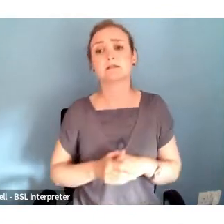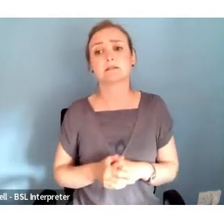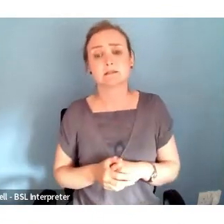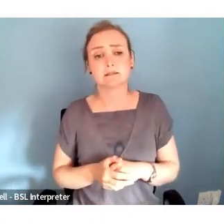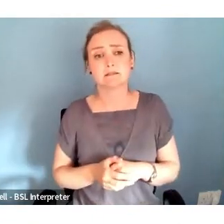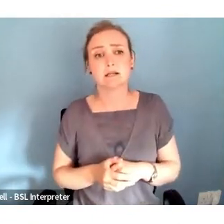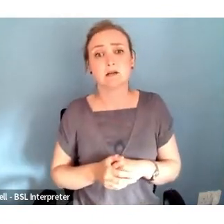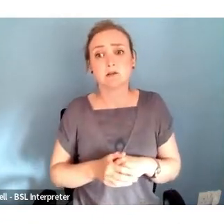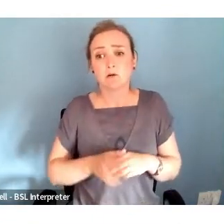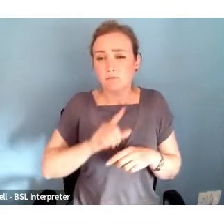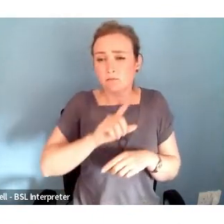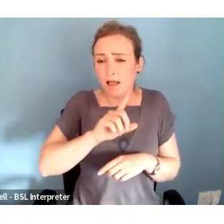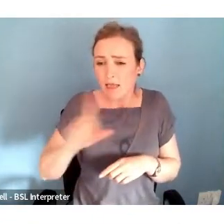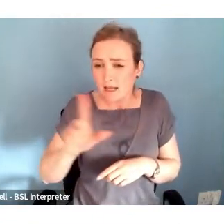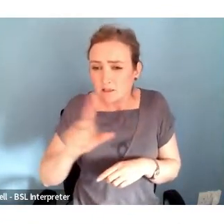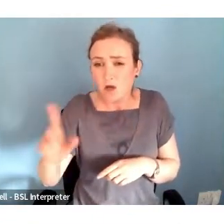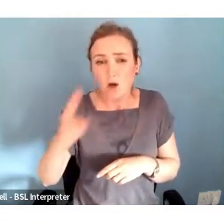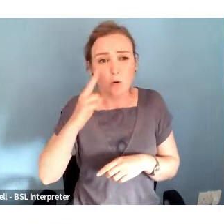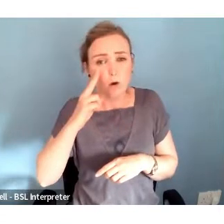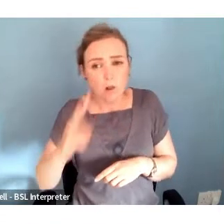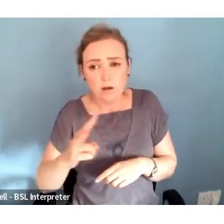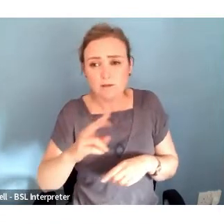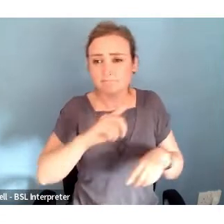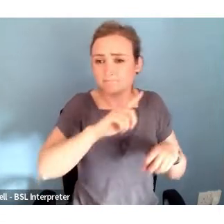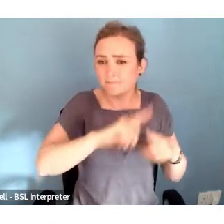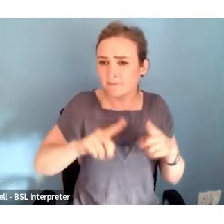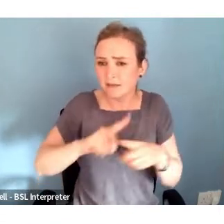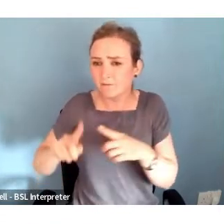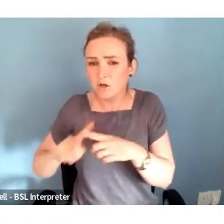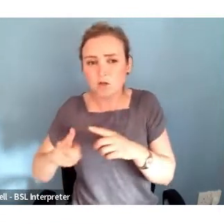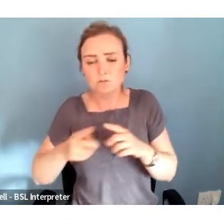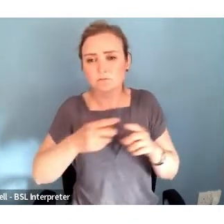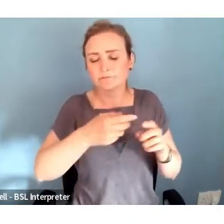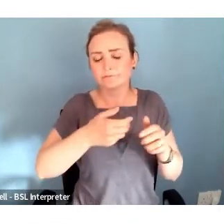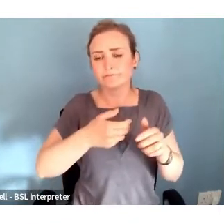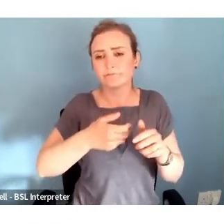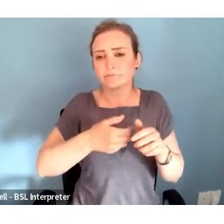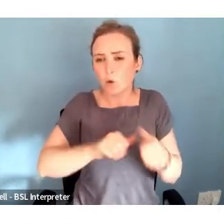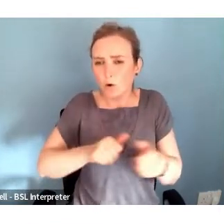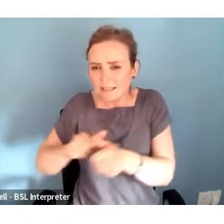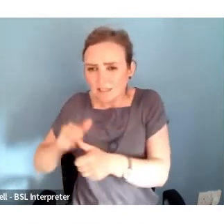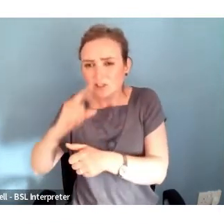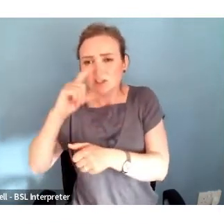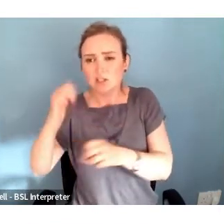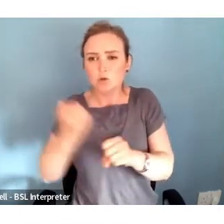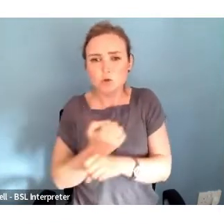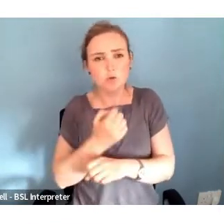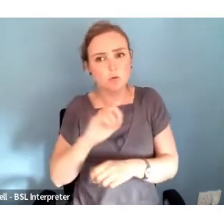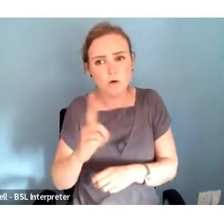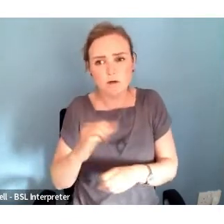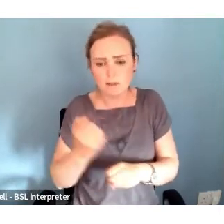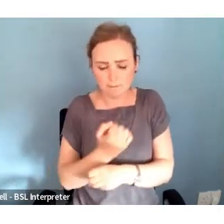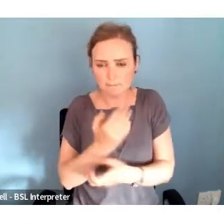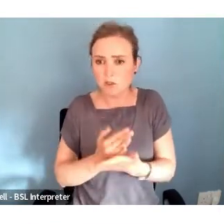to reassure disabled candidates they are a safe place to look at and apply